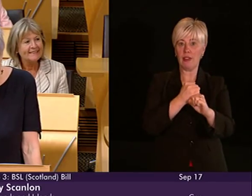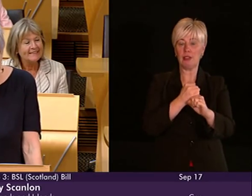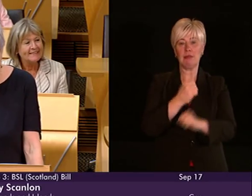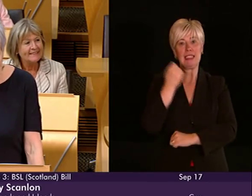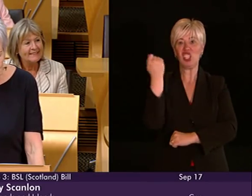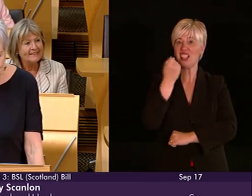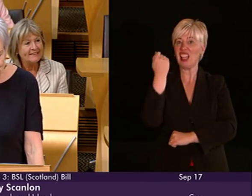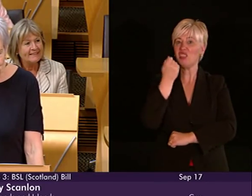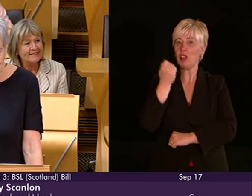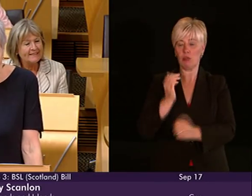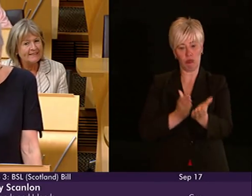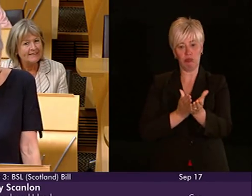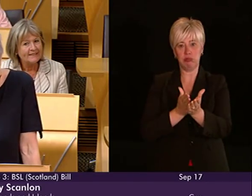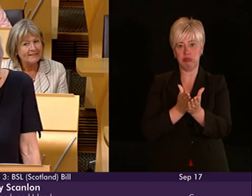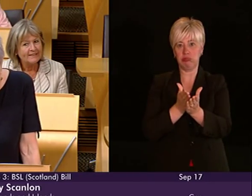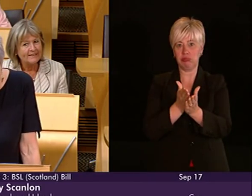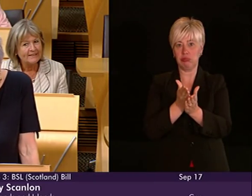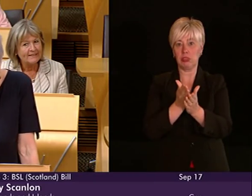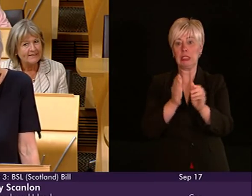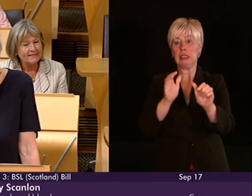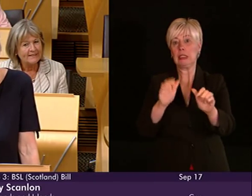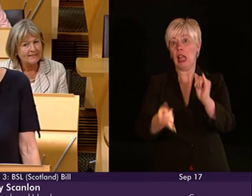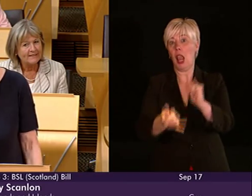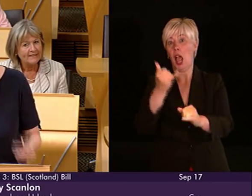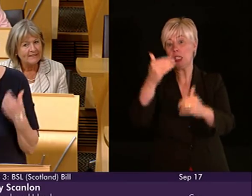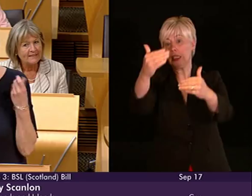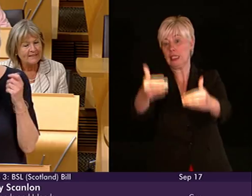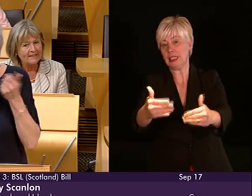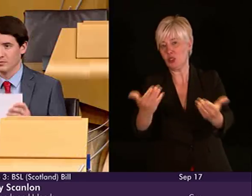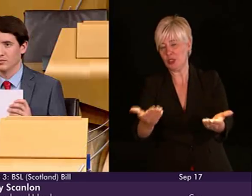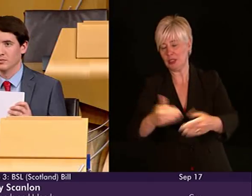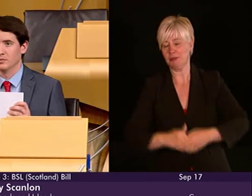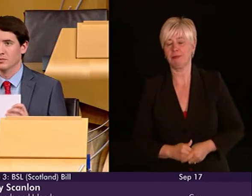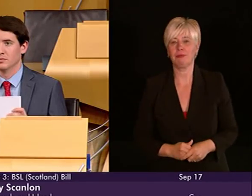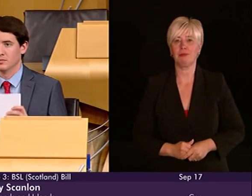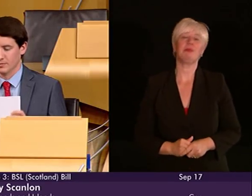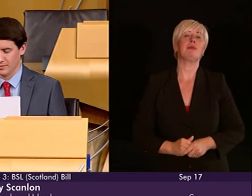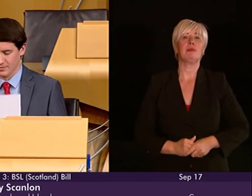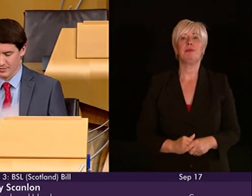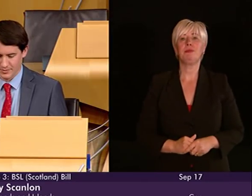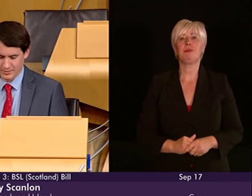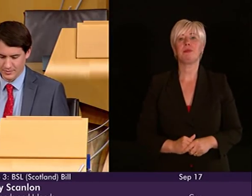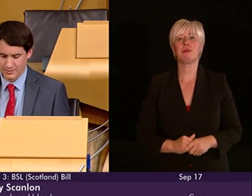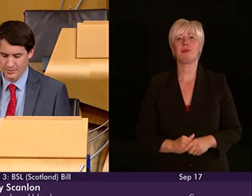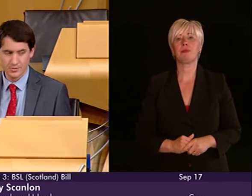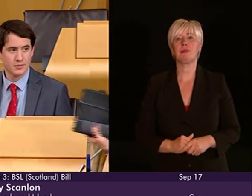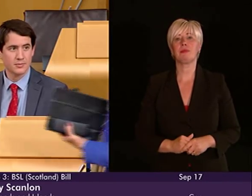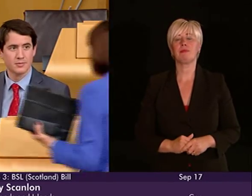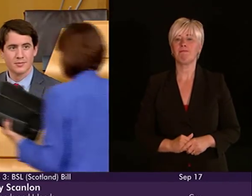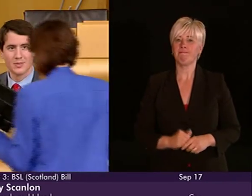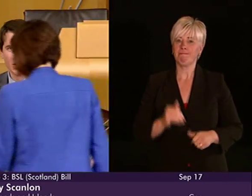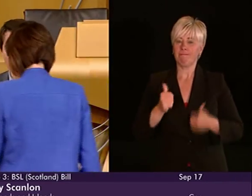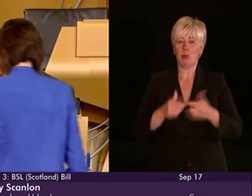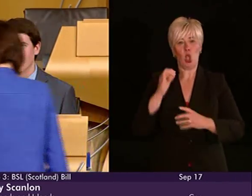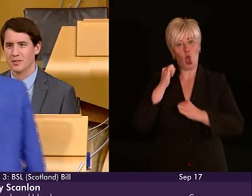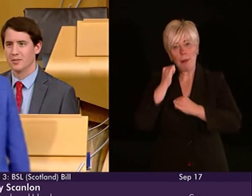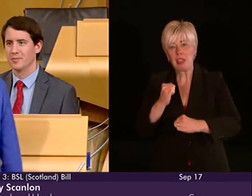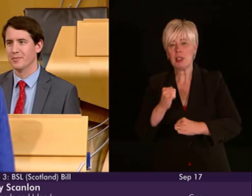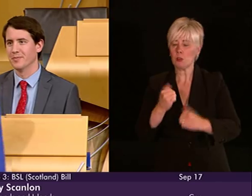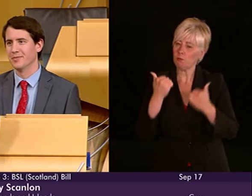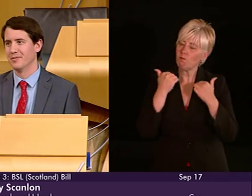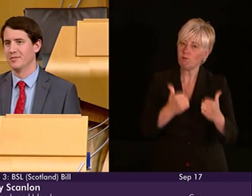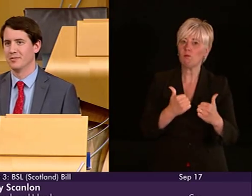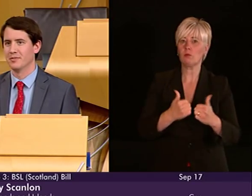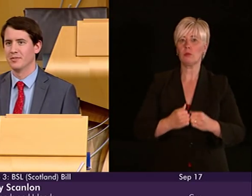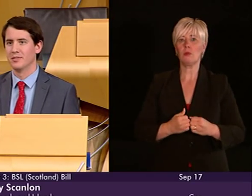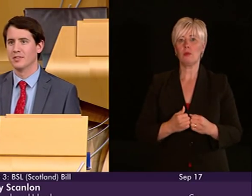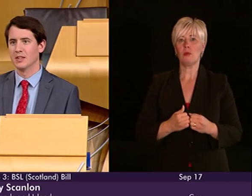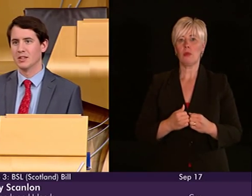steering the bill to its final stages. I commend his commitment, which I understand is based